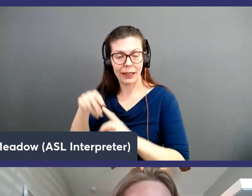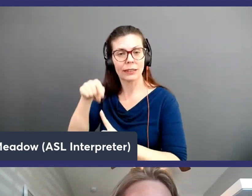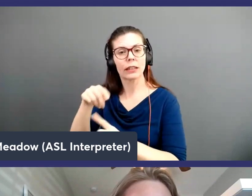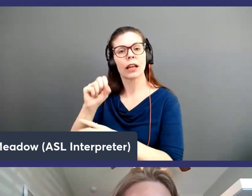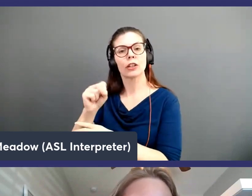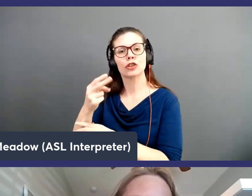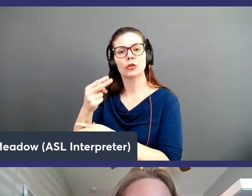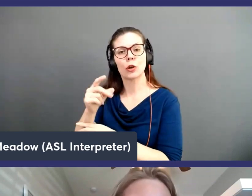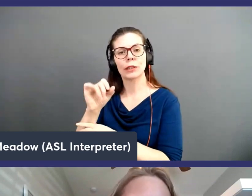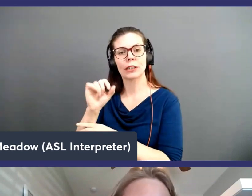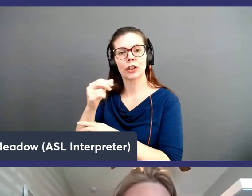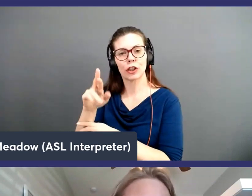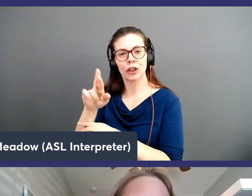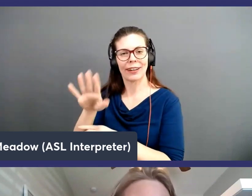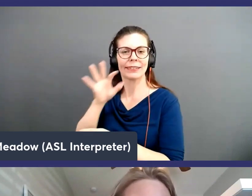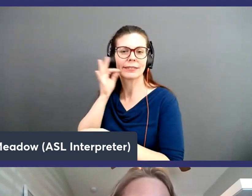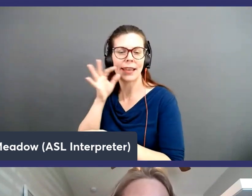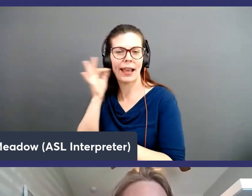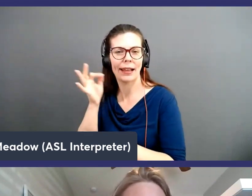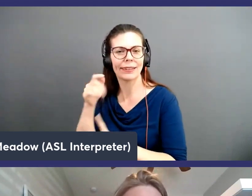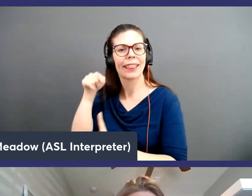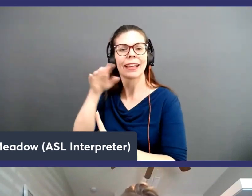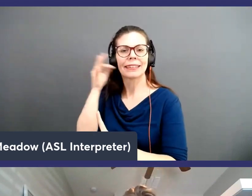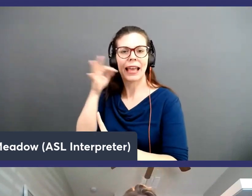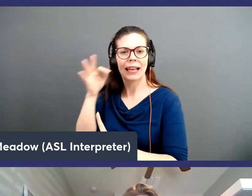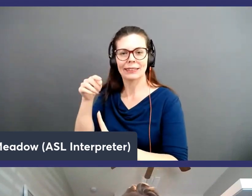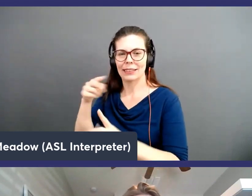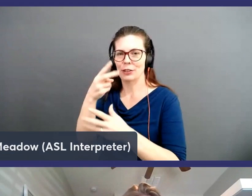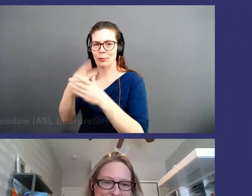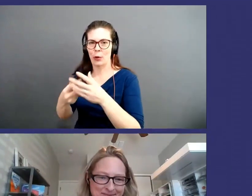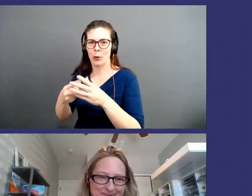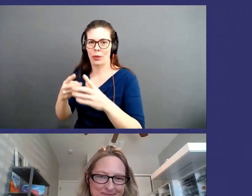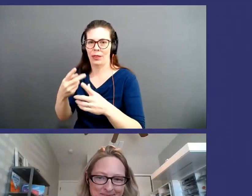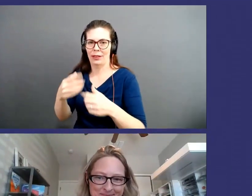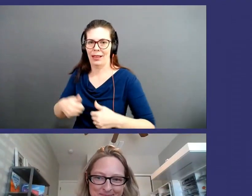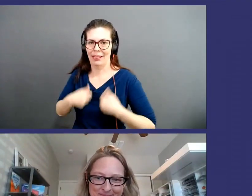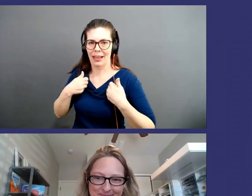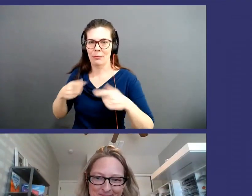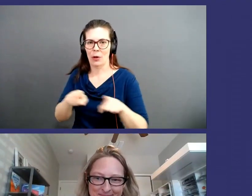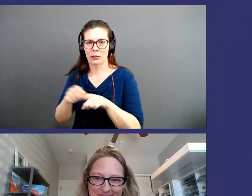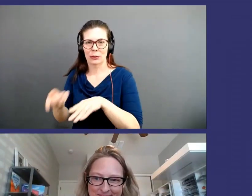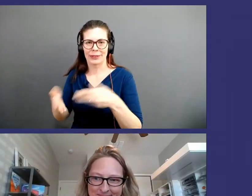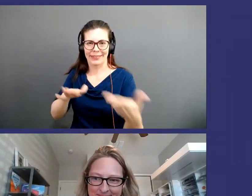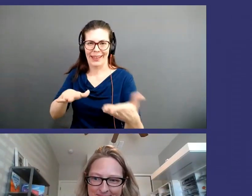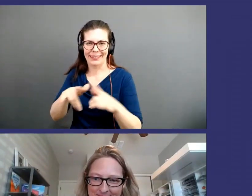which is the cat that's both alive and dead at the same time 'cause it's in a box